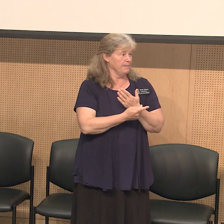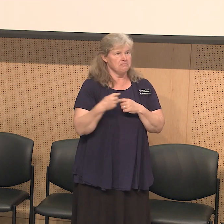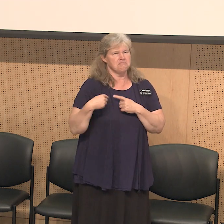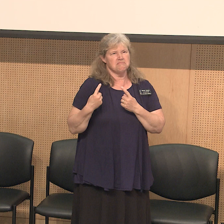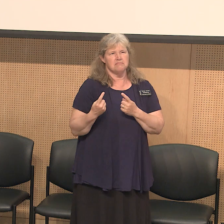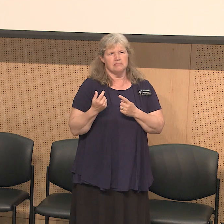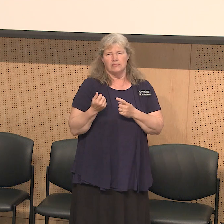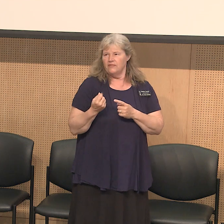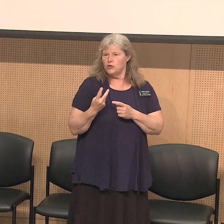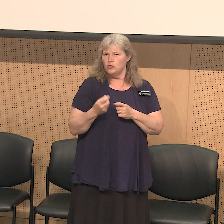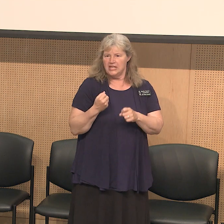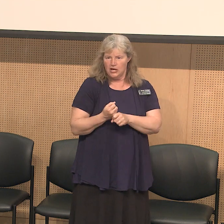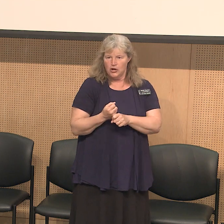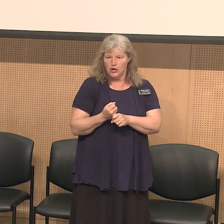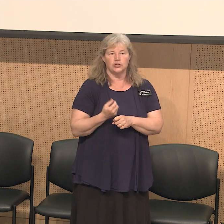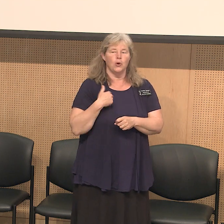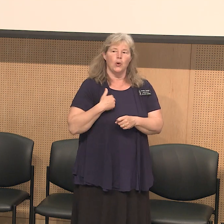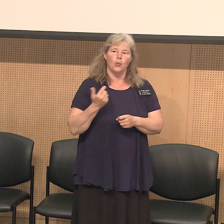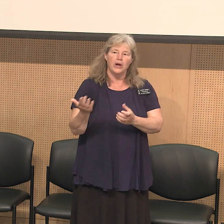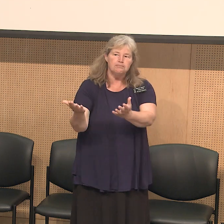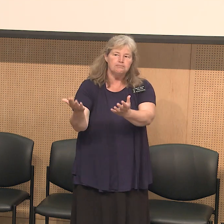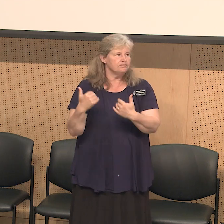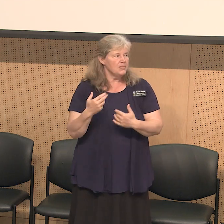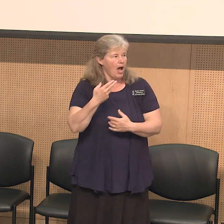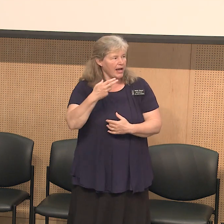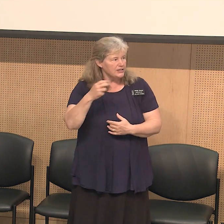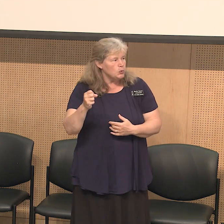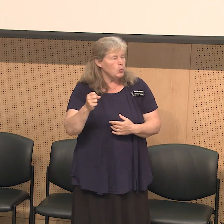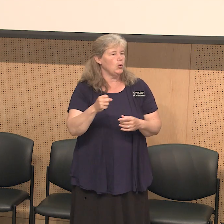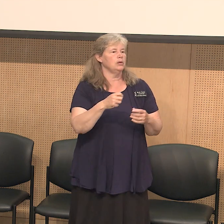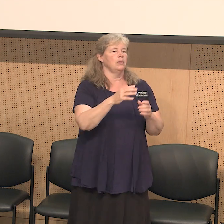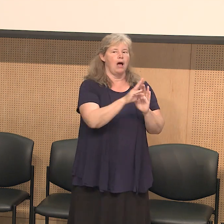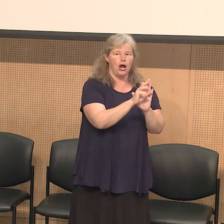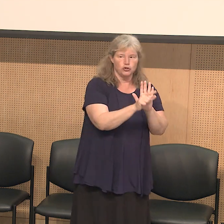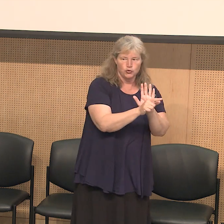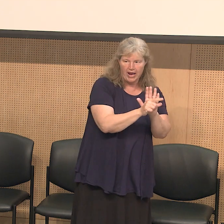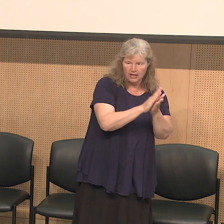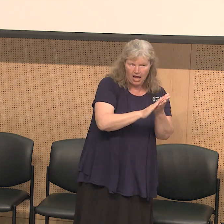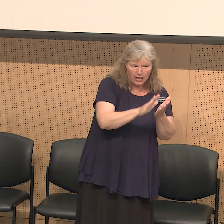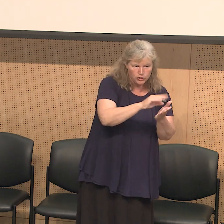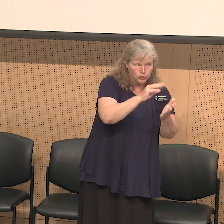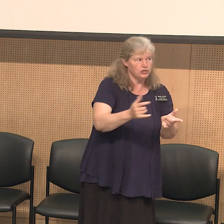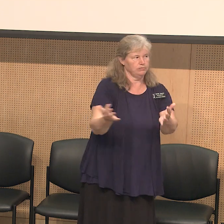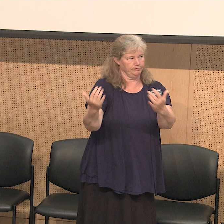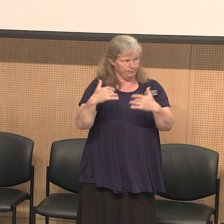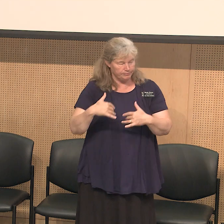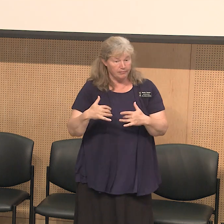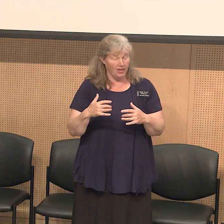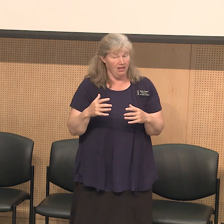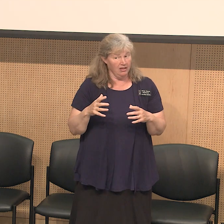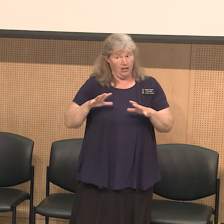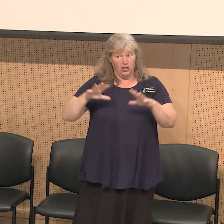has brought high schoolers and undergraduates to join with a large cohort of students that are studying science